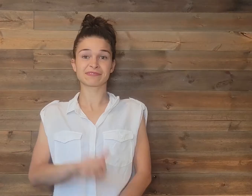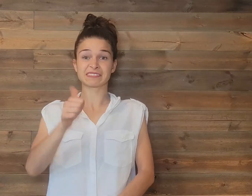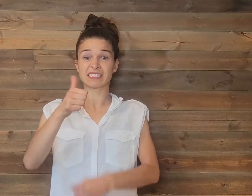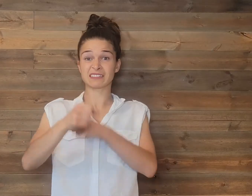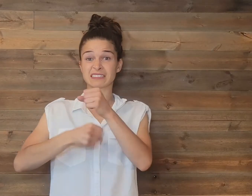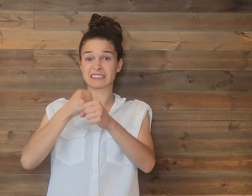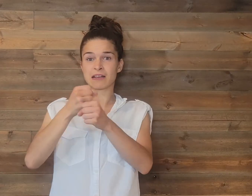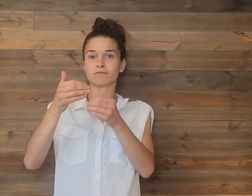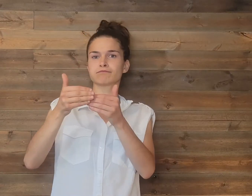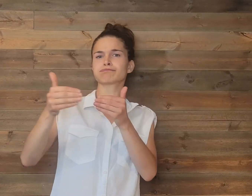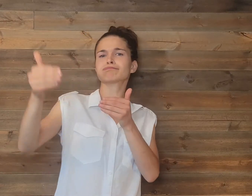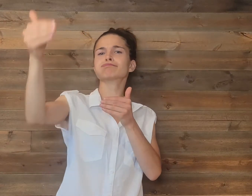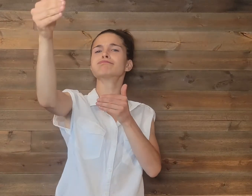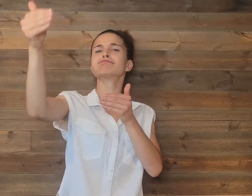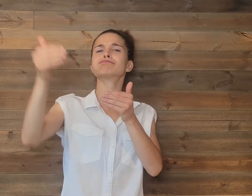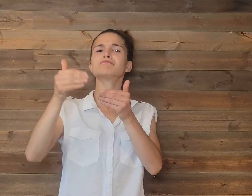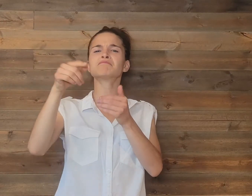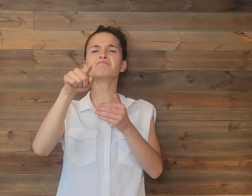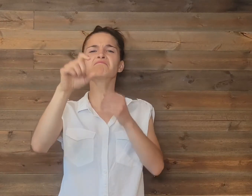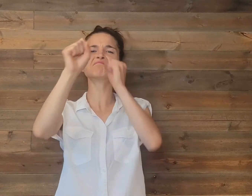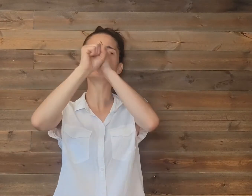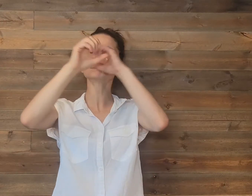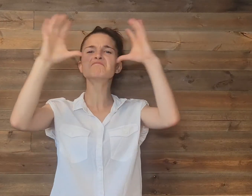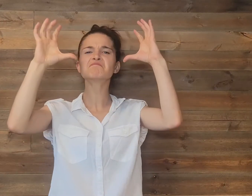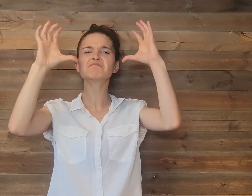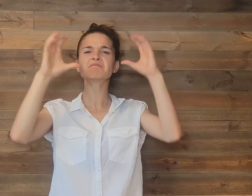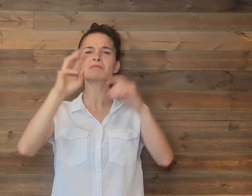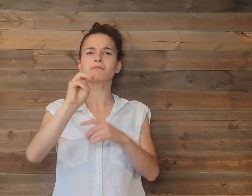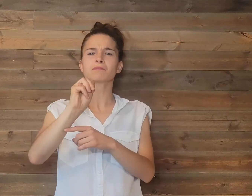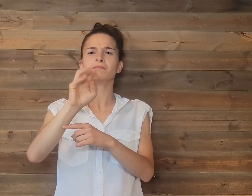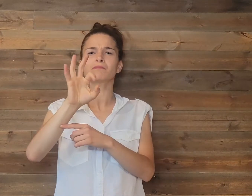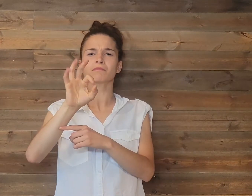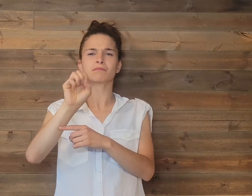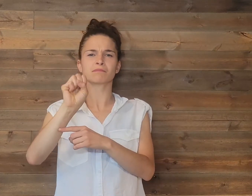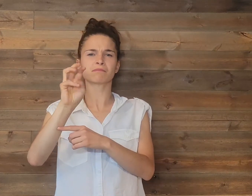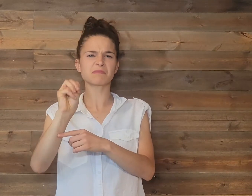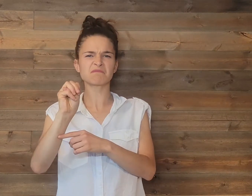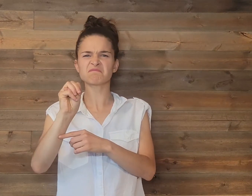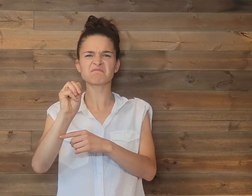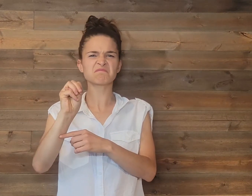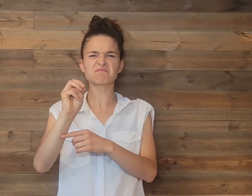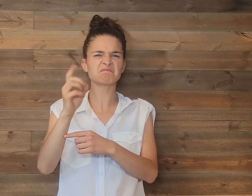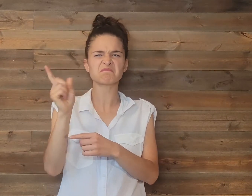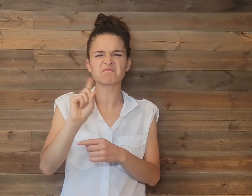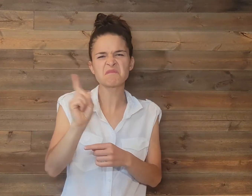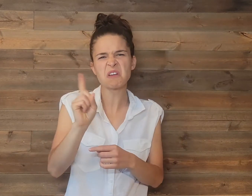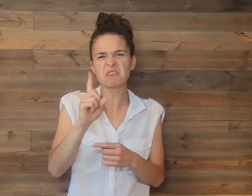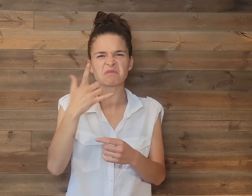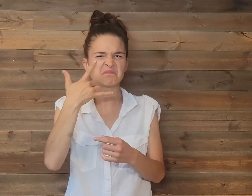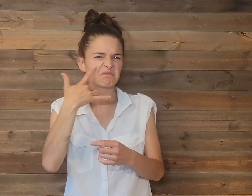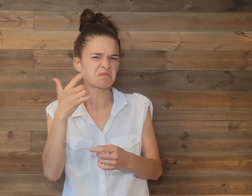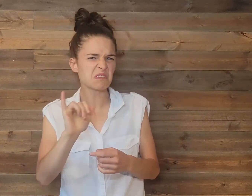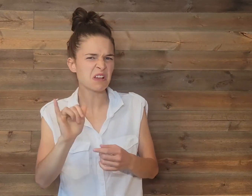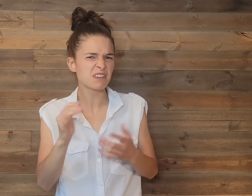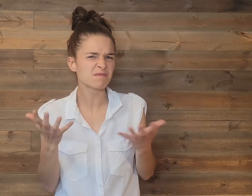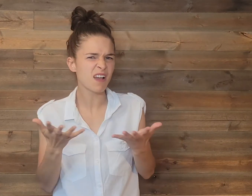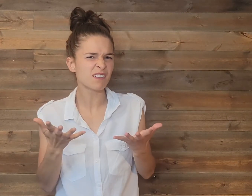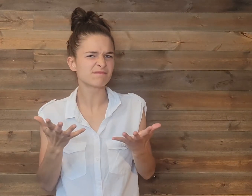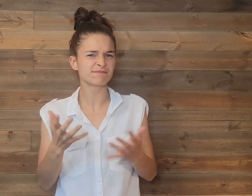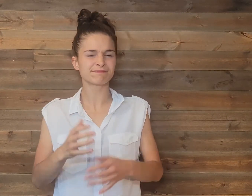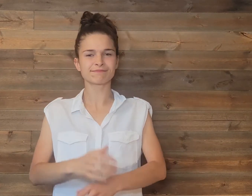[Nicole]: Where do you want MFSM to be in 10 years?